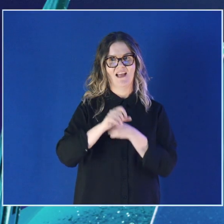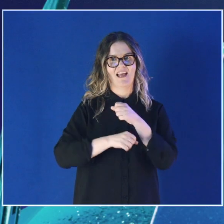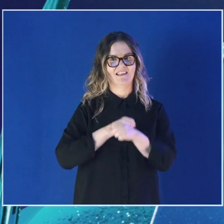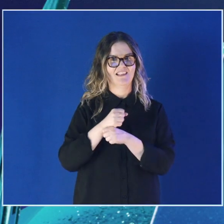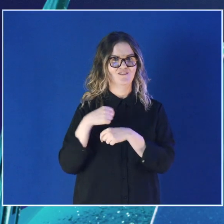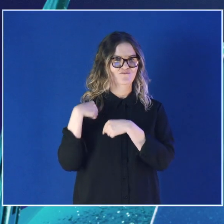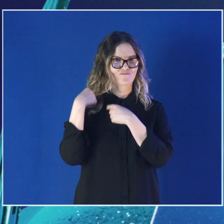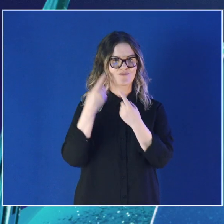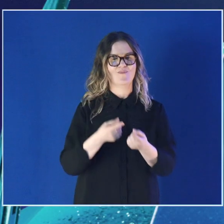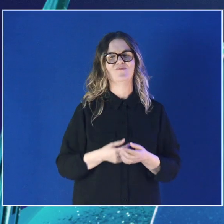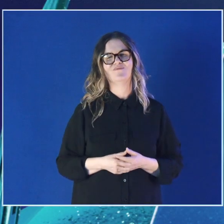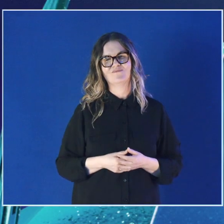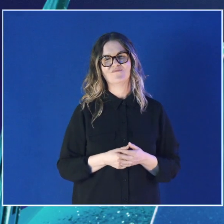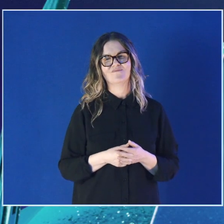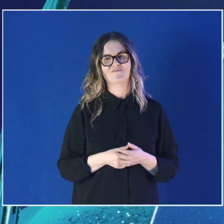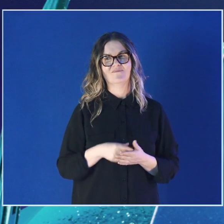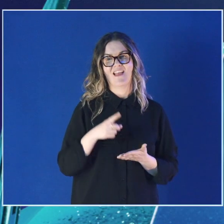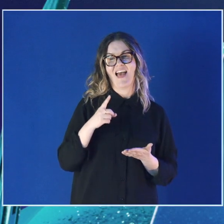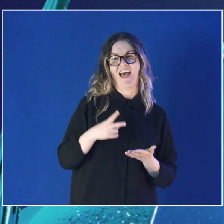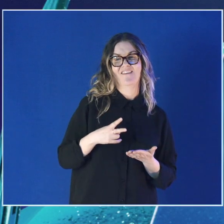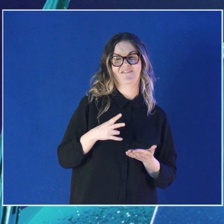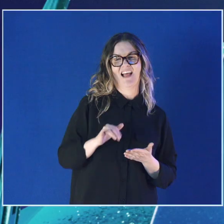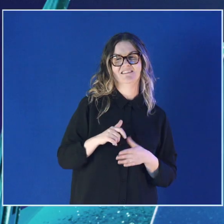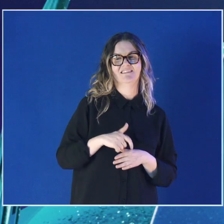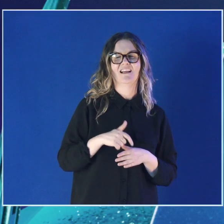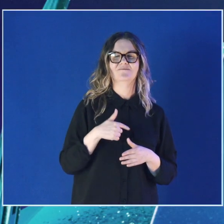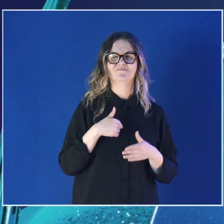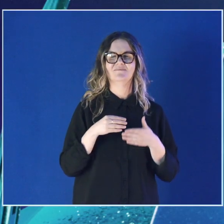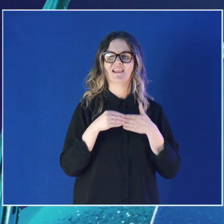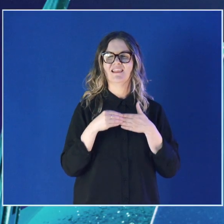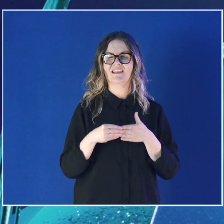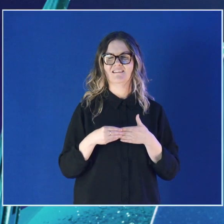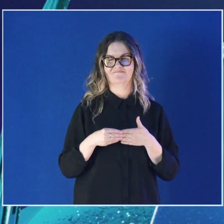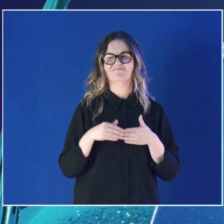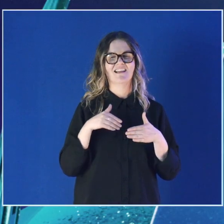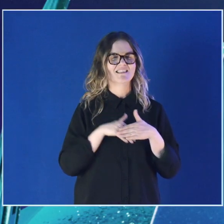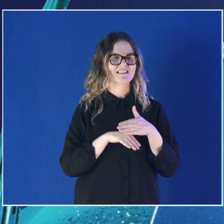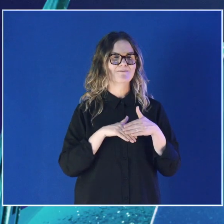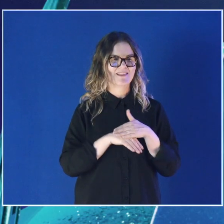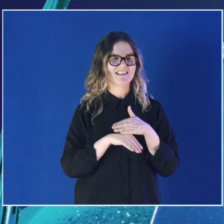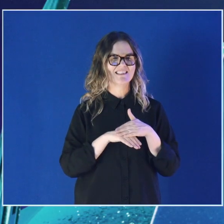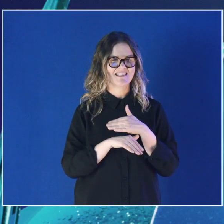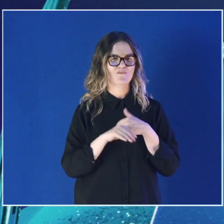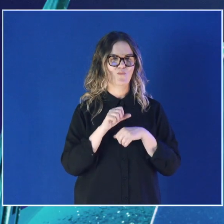for our productivity experiences in M365 apps and Windows.